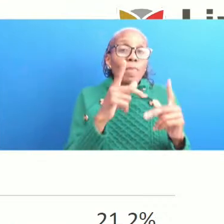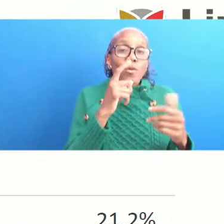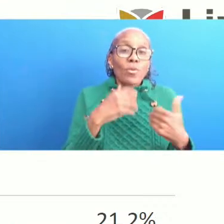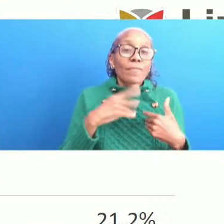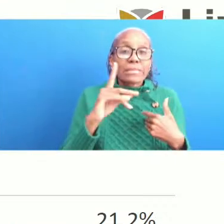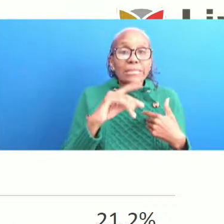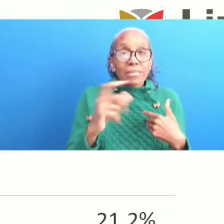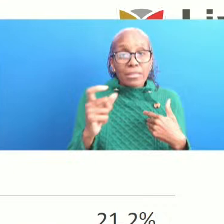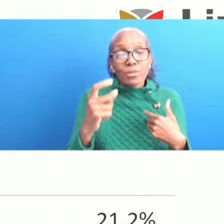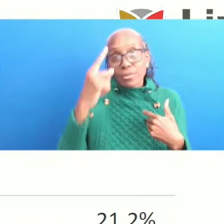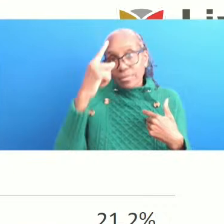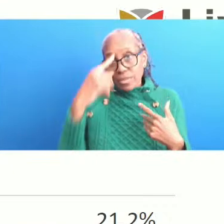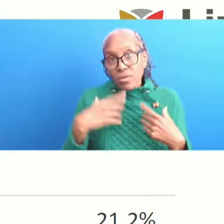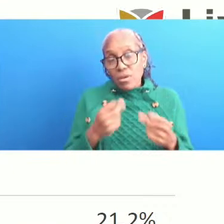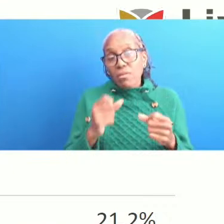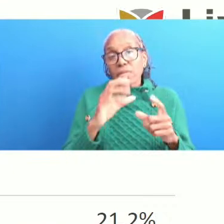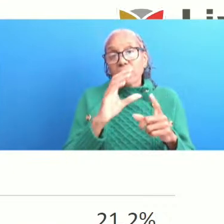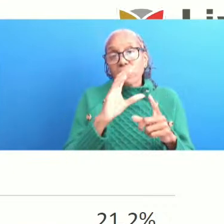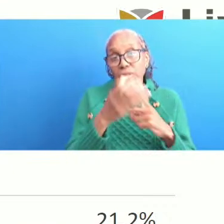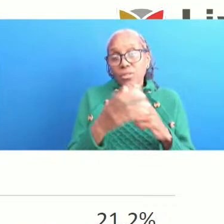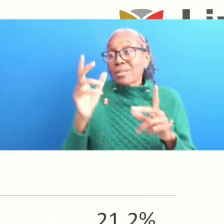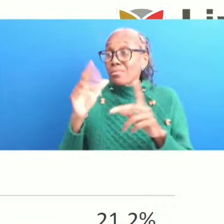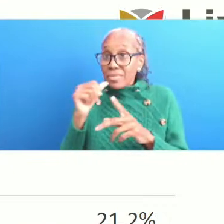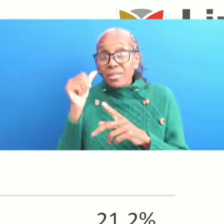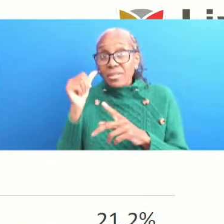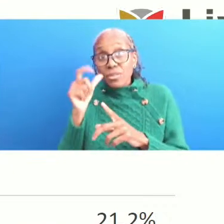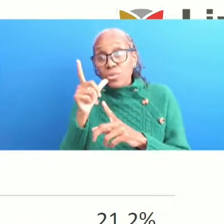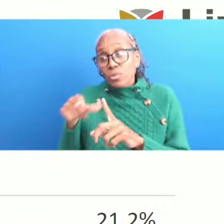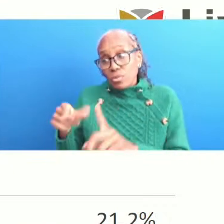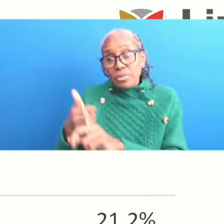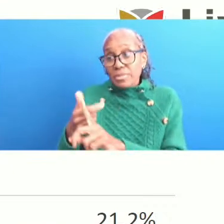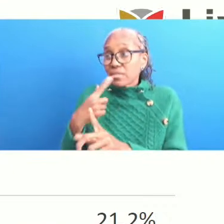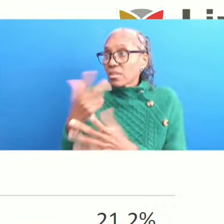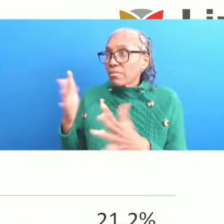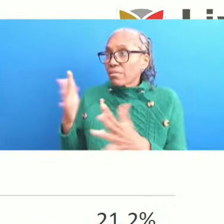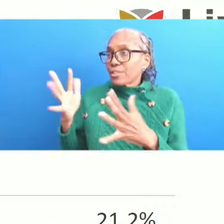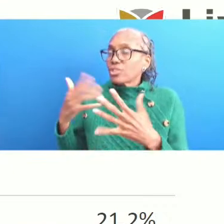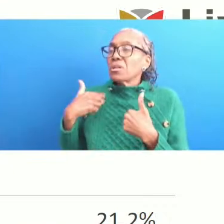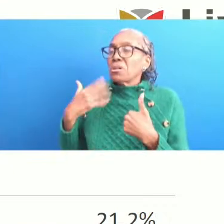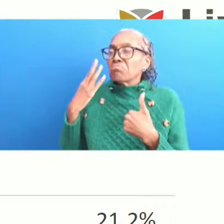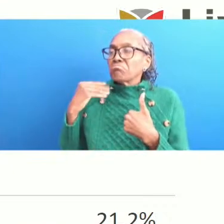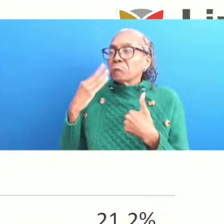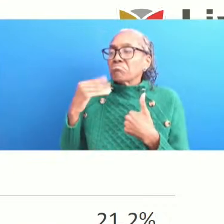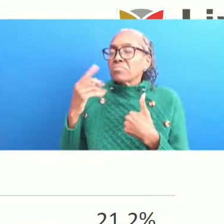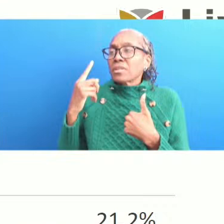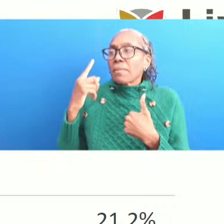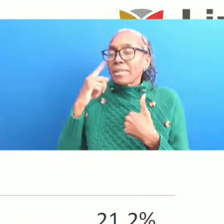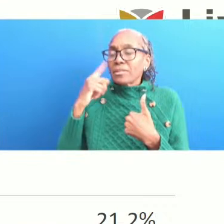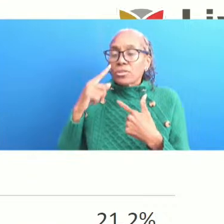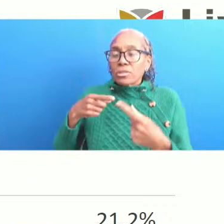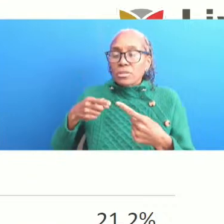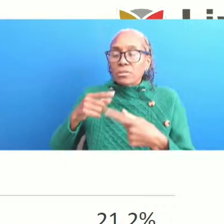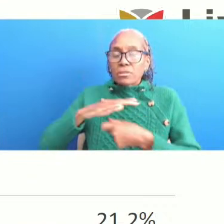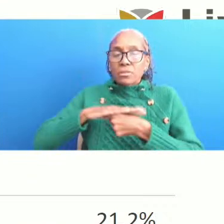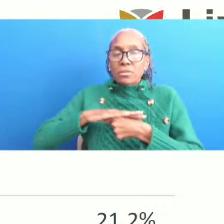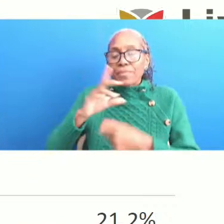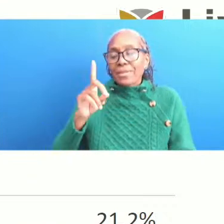BECAUSE IT'S NOT JUST ABOUT FOLKS WITH DIAGNOSED MENTAL HEALTH CONDITIONS.